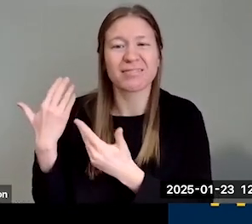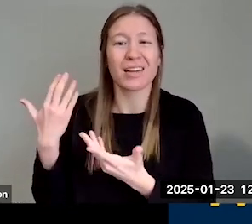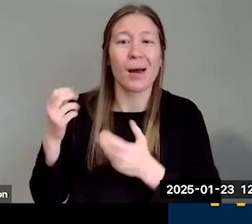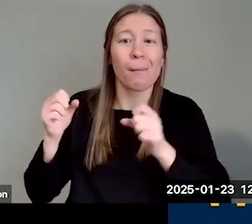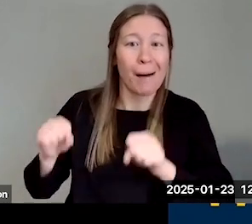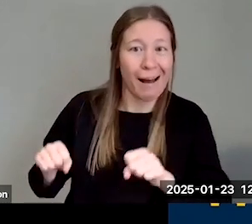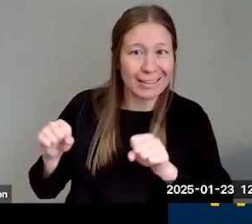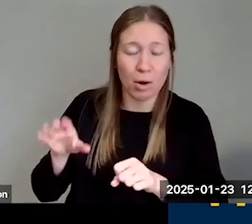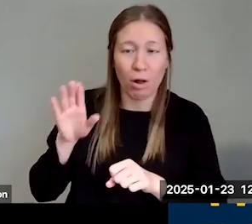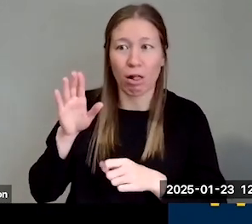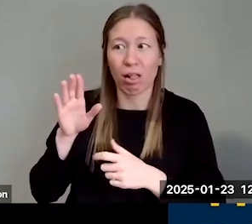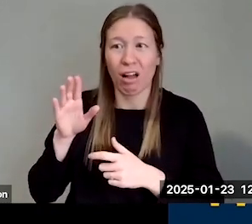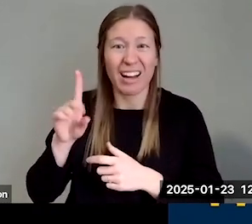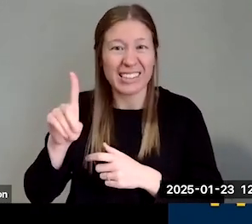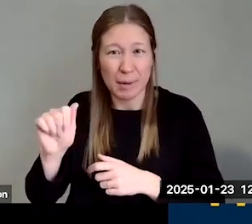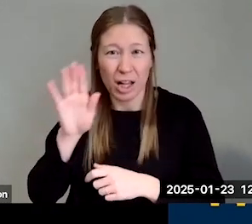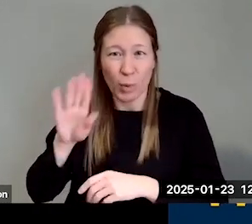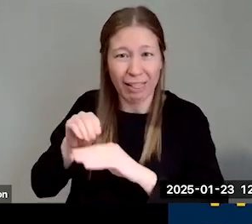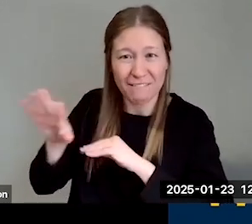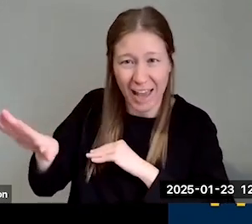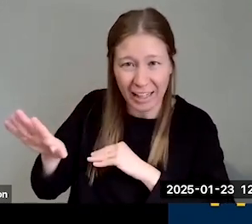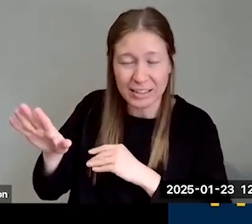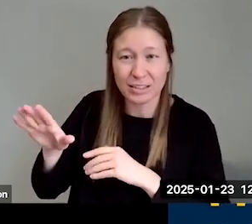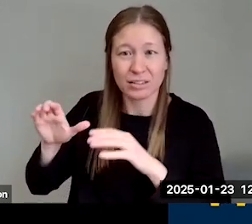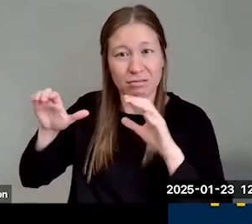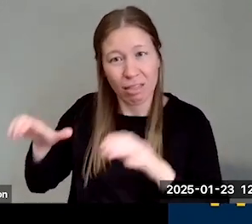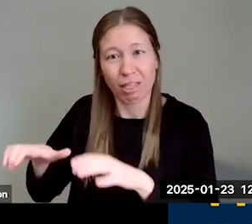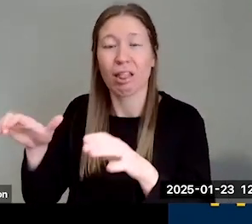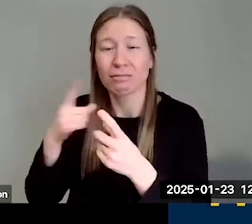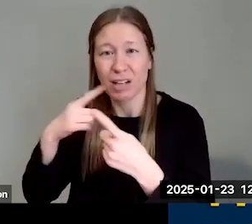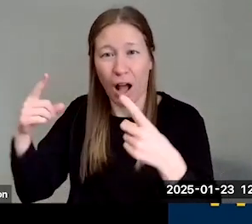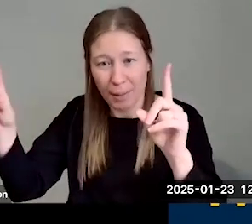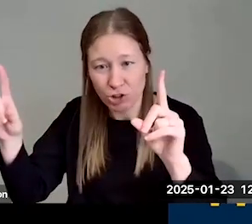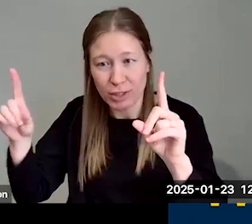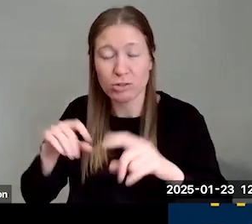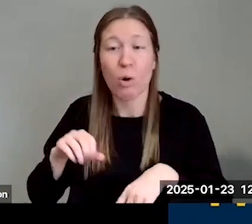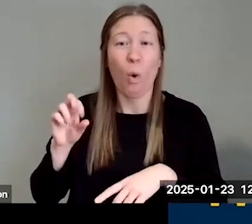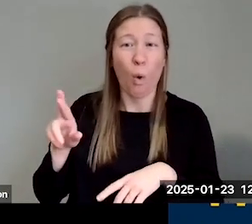or that an employee will pose a direct threat due to the medical condition.